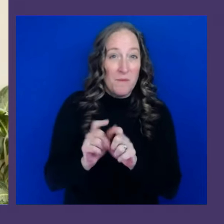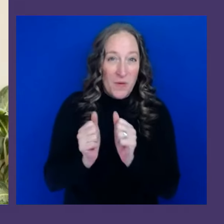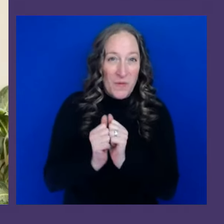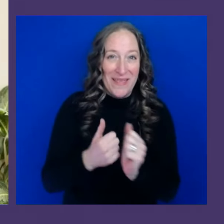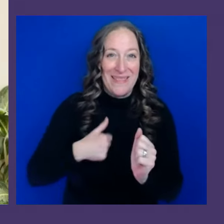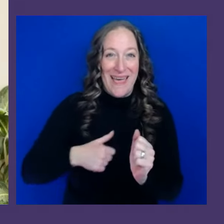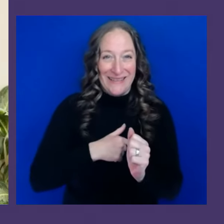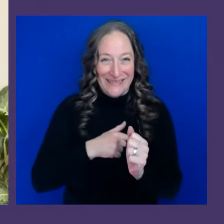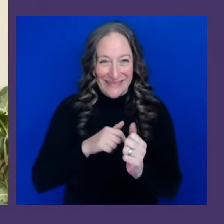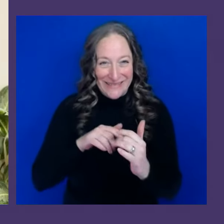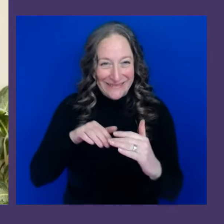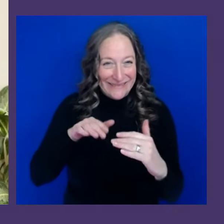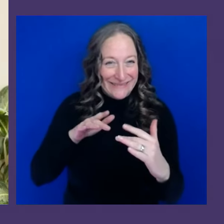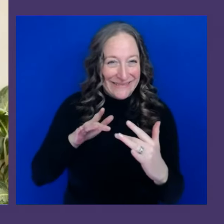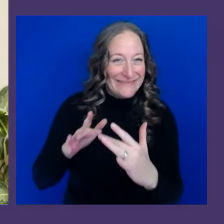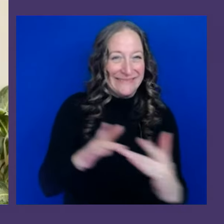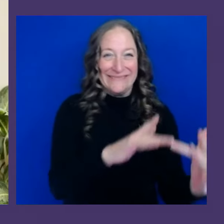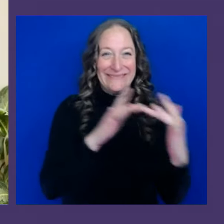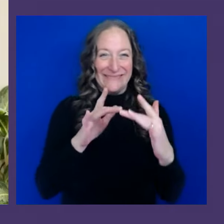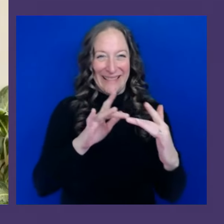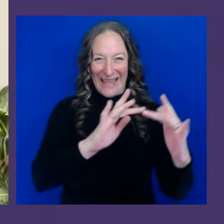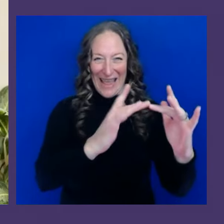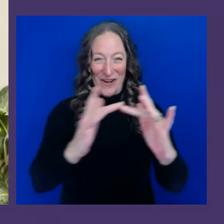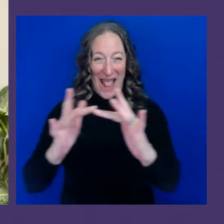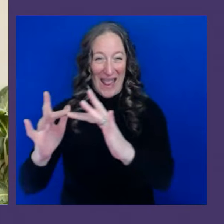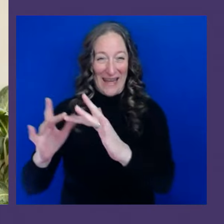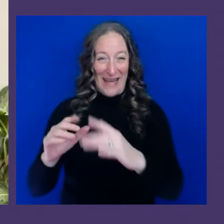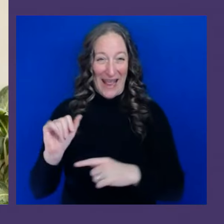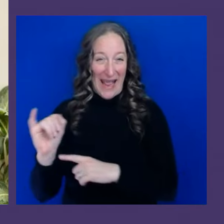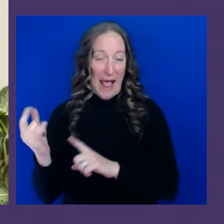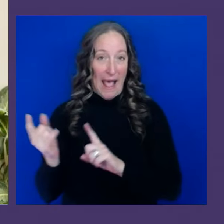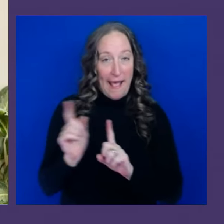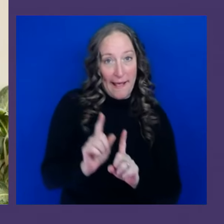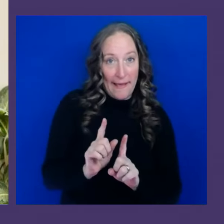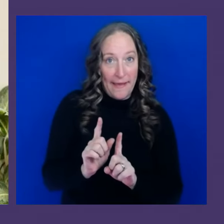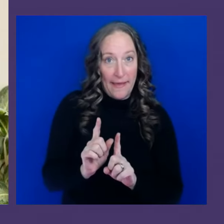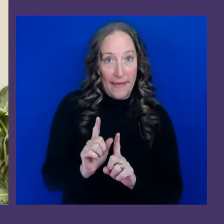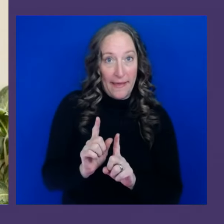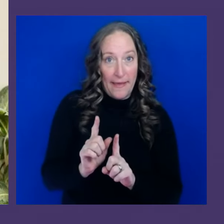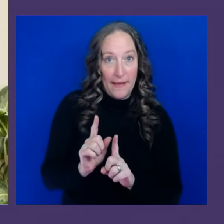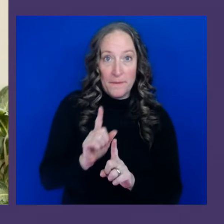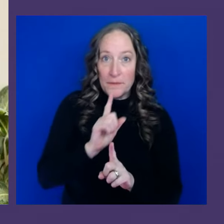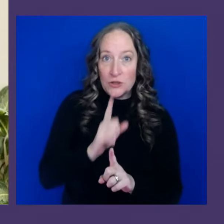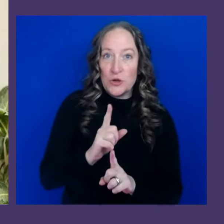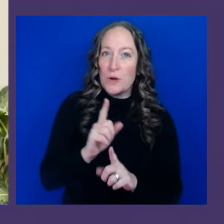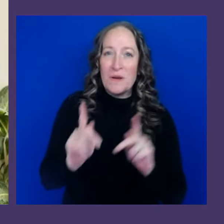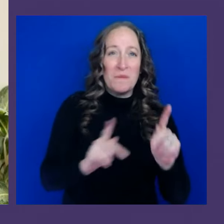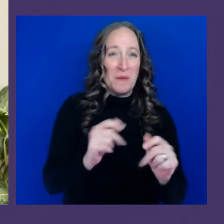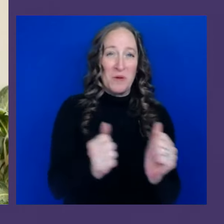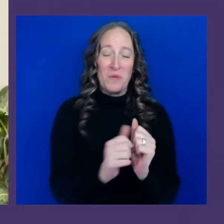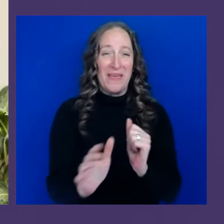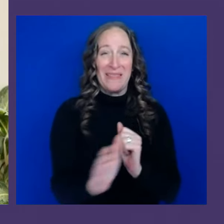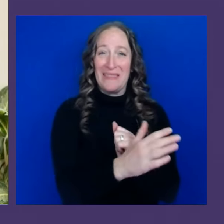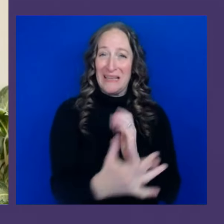They can ensure that people with very little technological capabilities